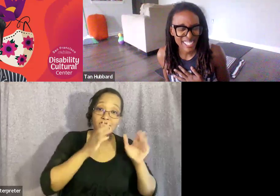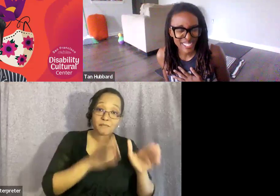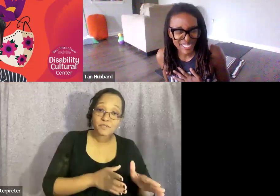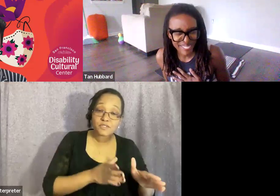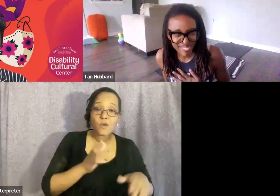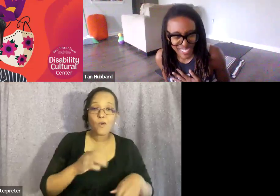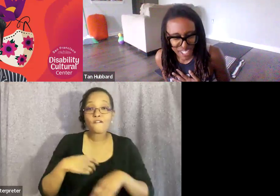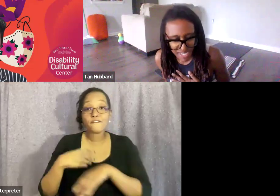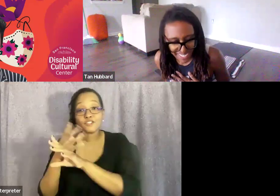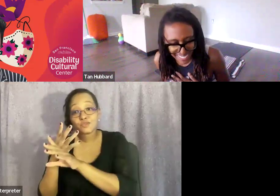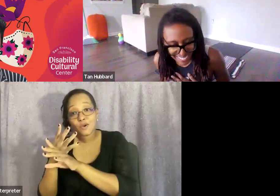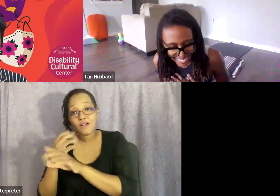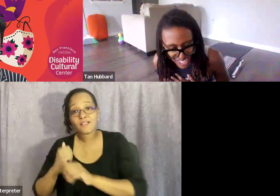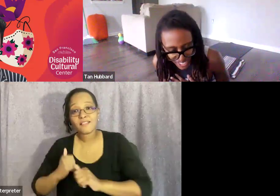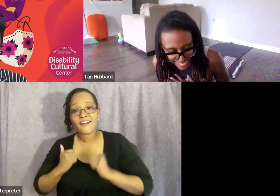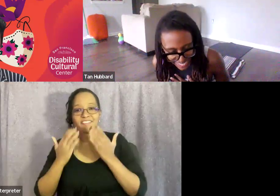thank you, amen, and ashay [phonetic].